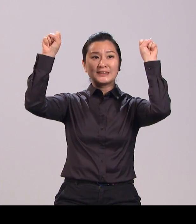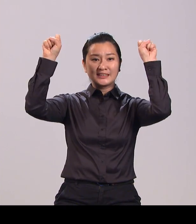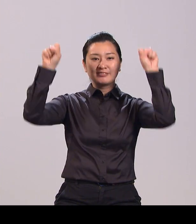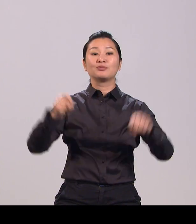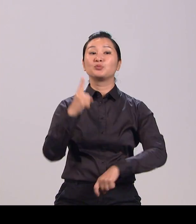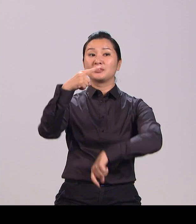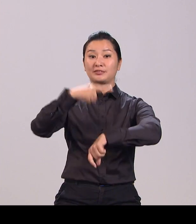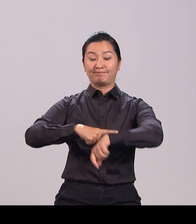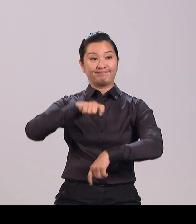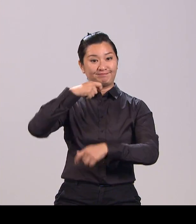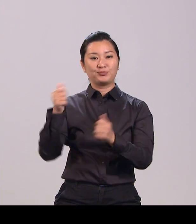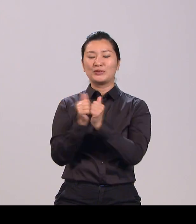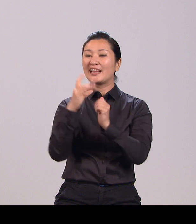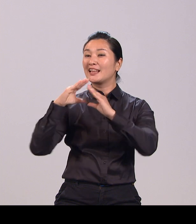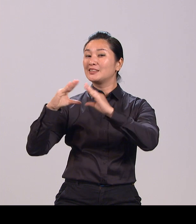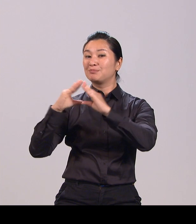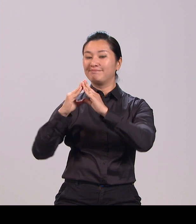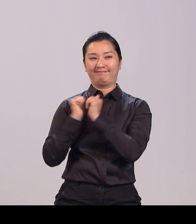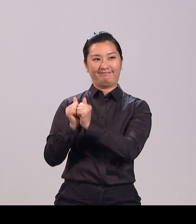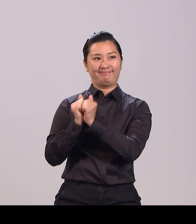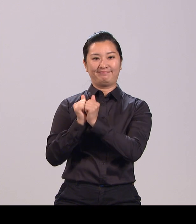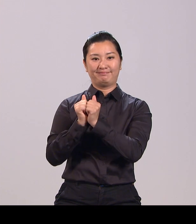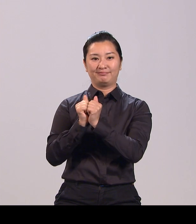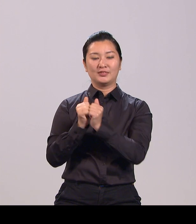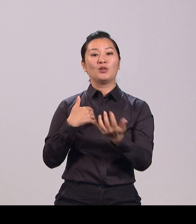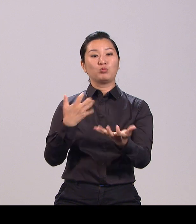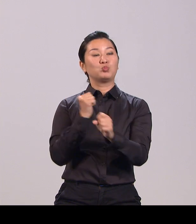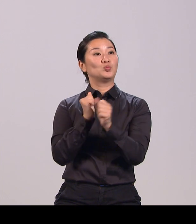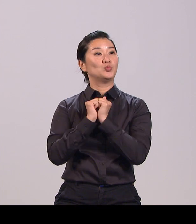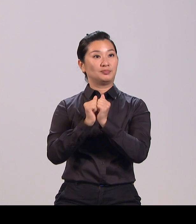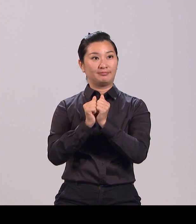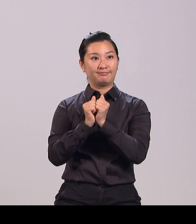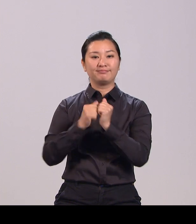We want to work with Indonesia to tackle transboundary haze,